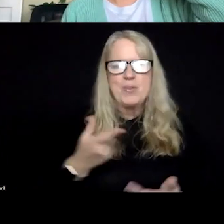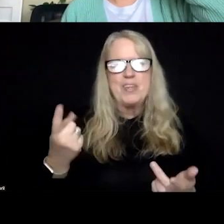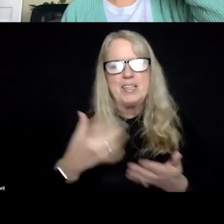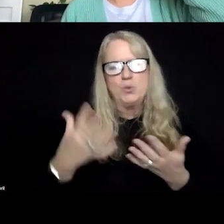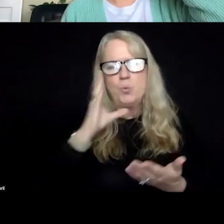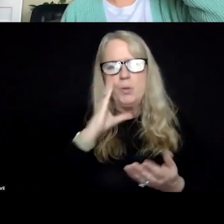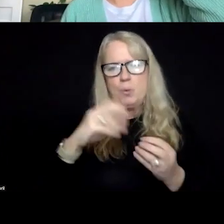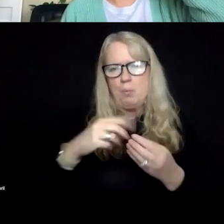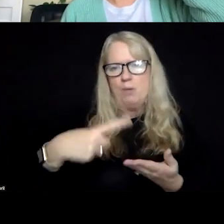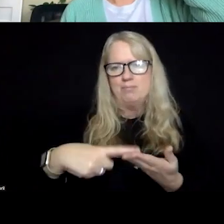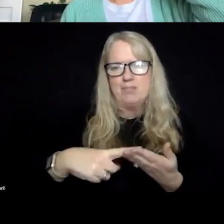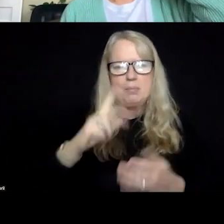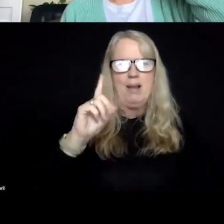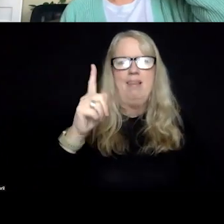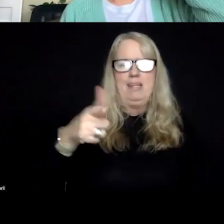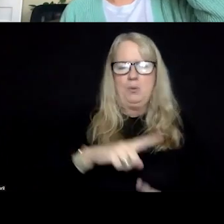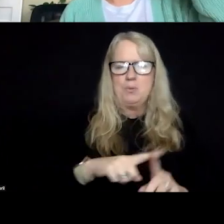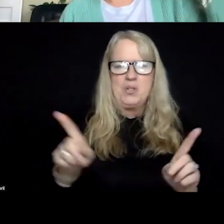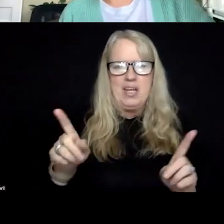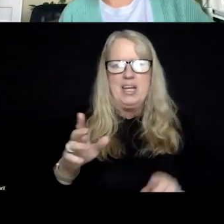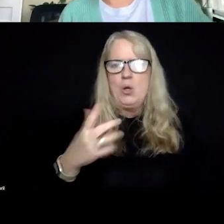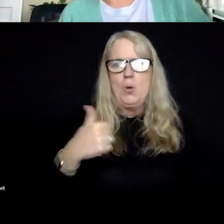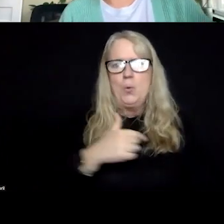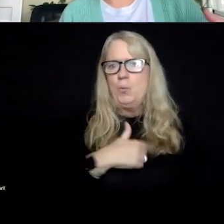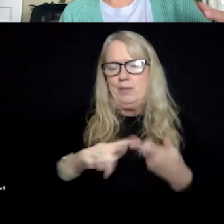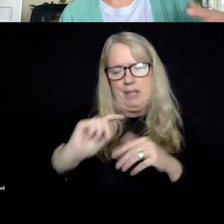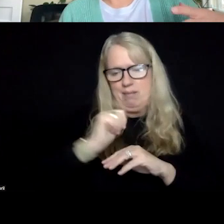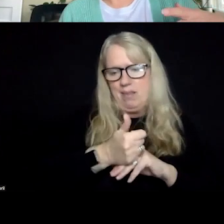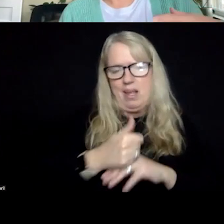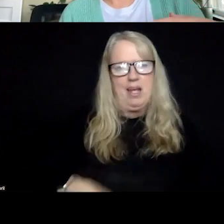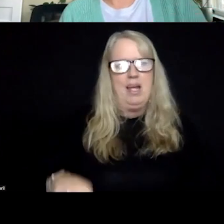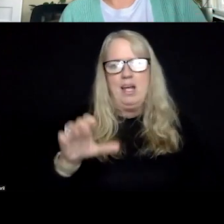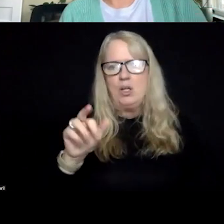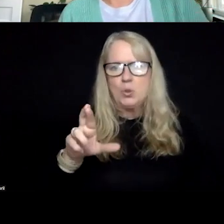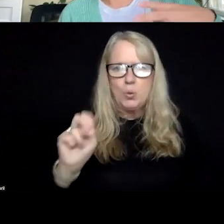BUT ULTIMATELY SPEAKING, WE HAVE LAUNCHED A CORE CURRICULUM AND